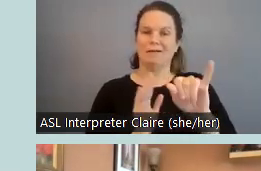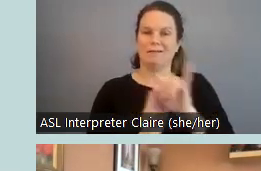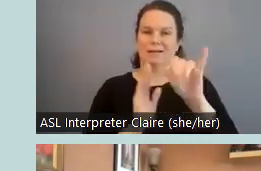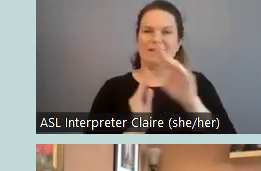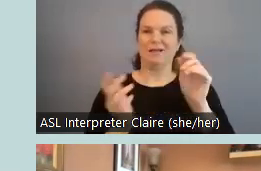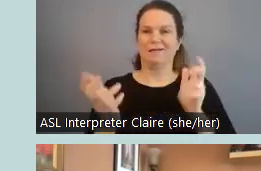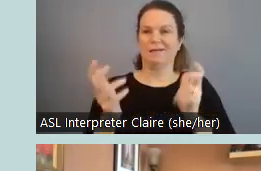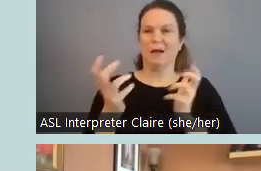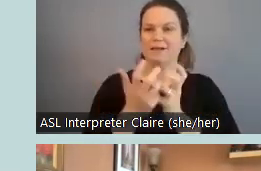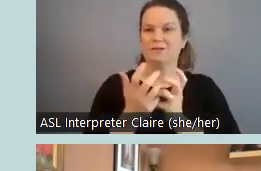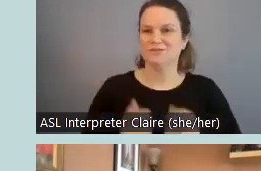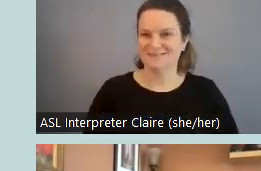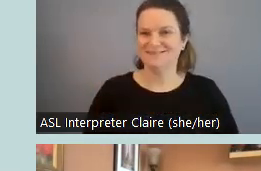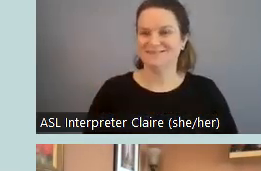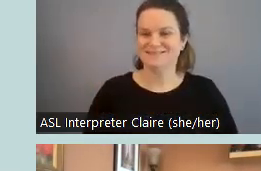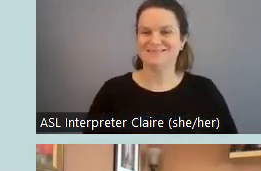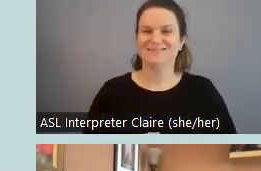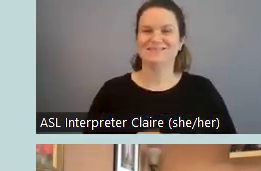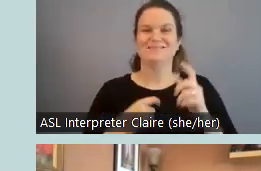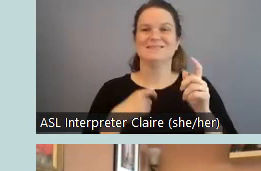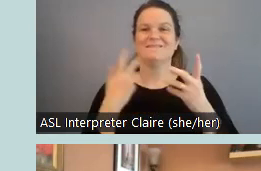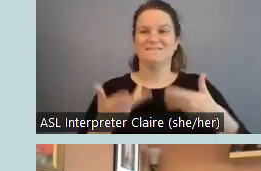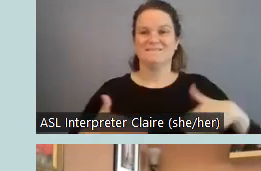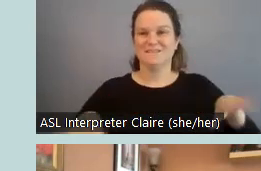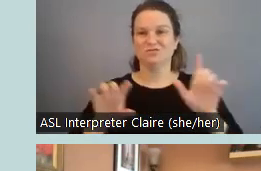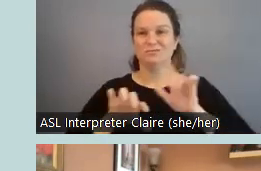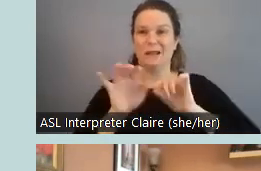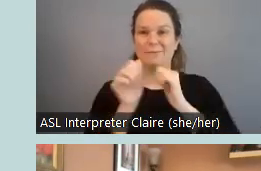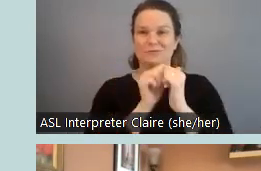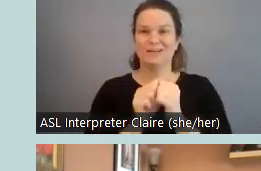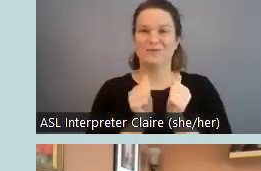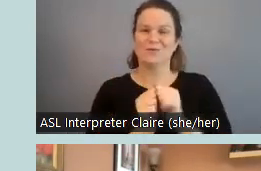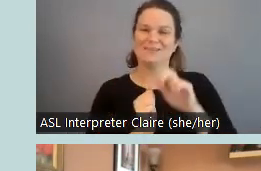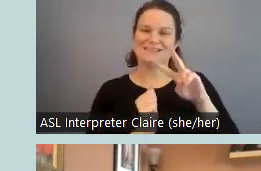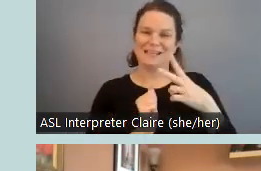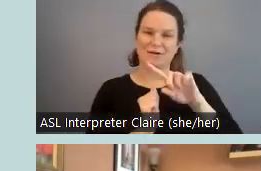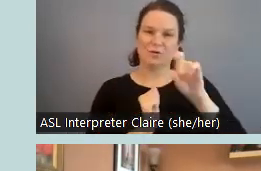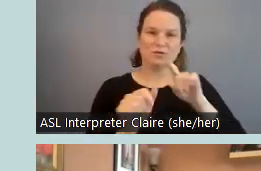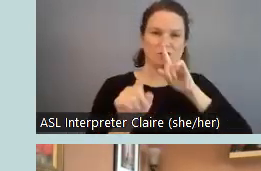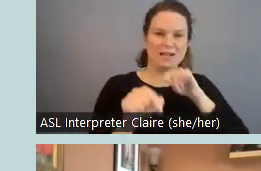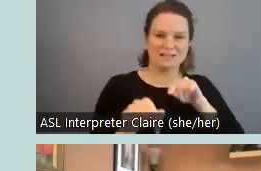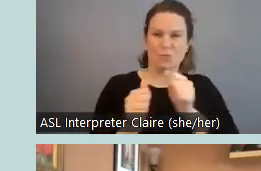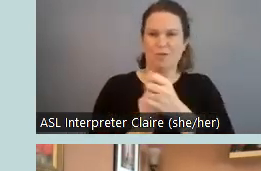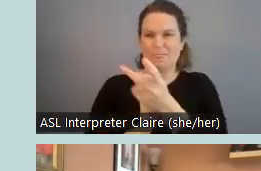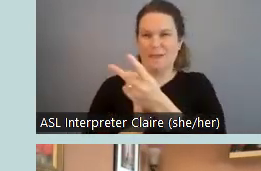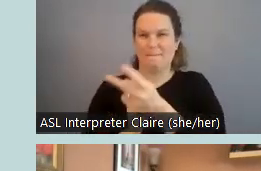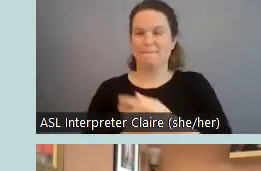And then we will wrap up our time together with another Q and A session with